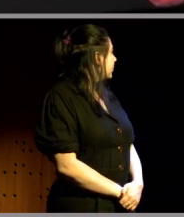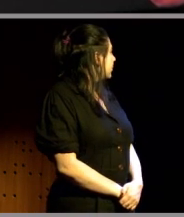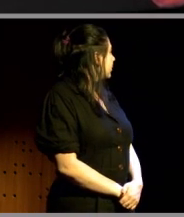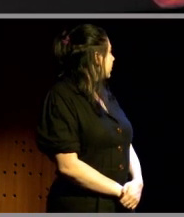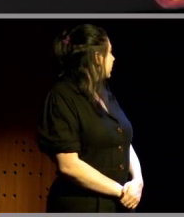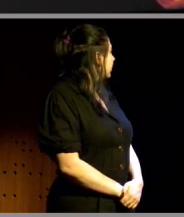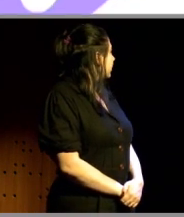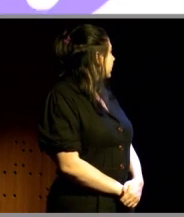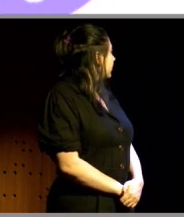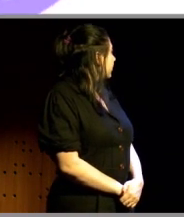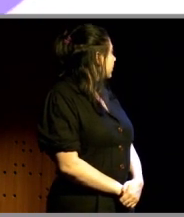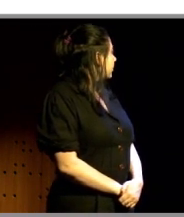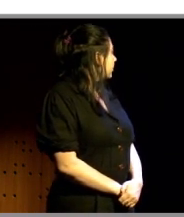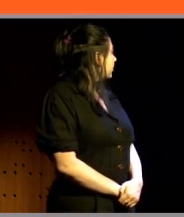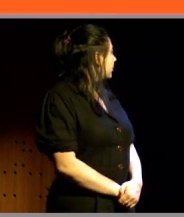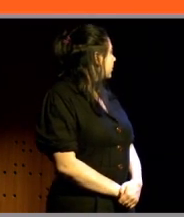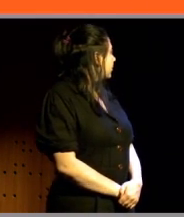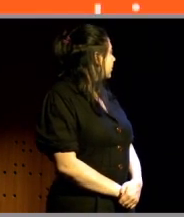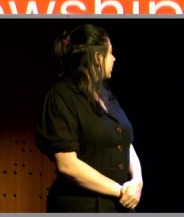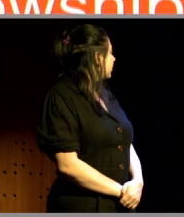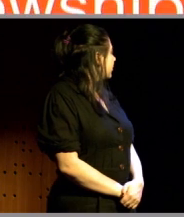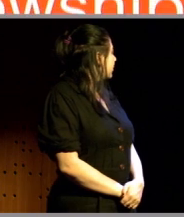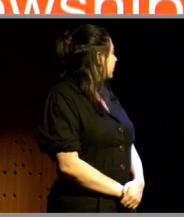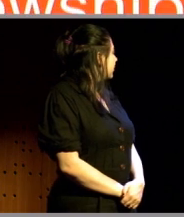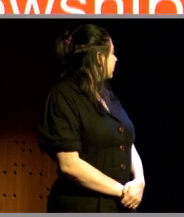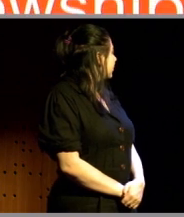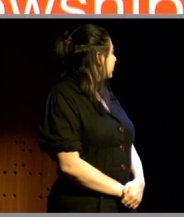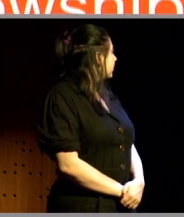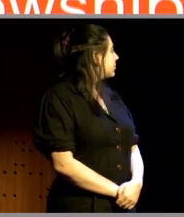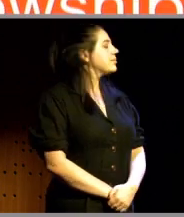Please join us in congratulating Brenda Gifford.